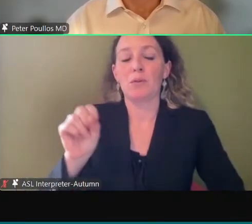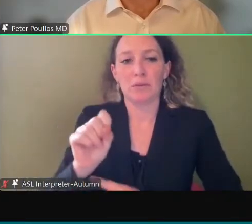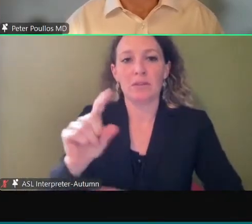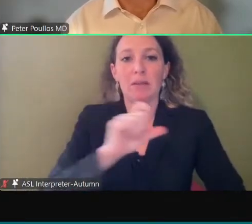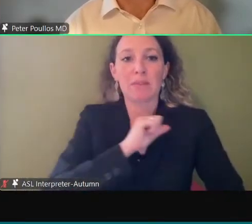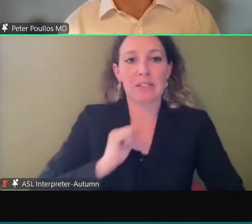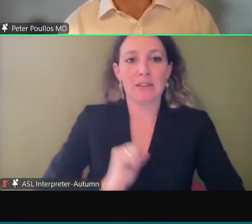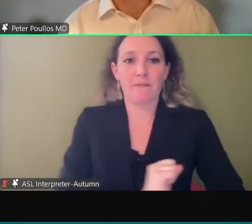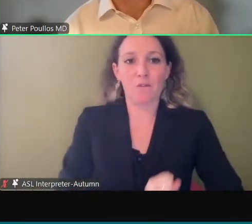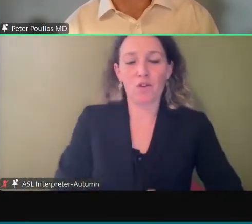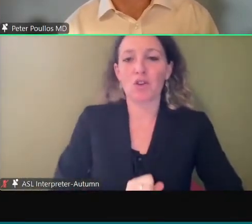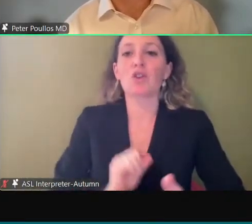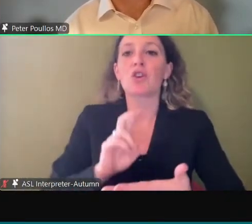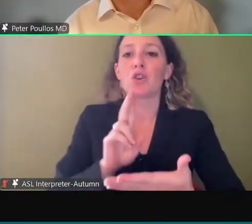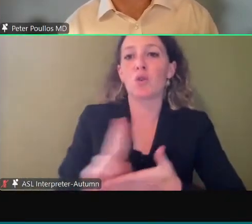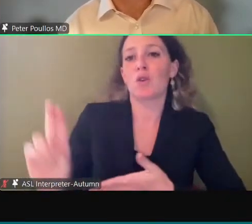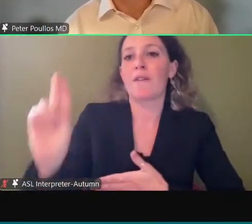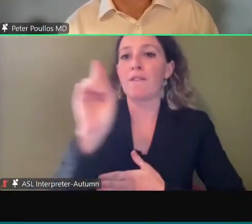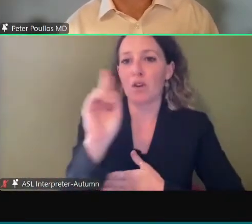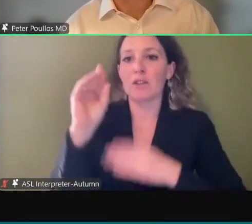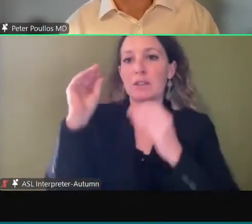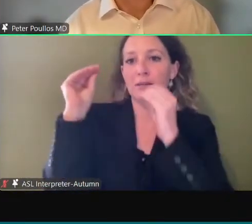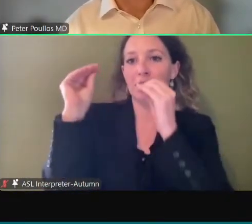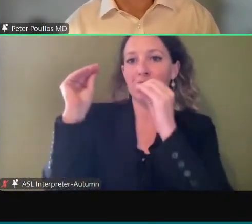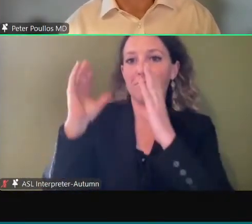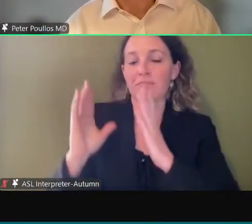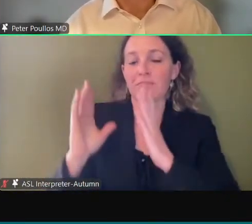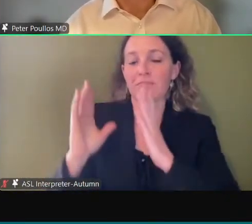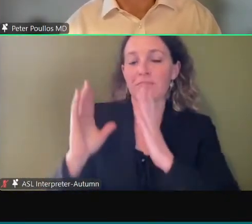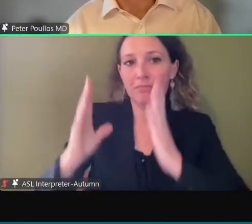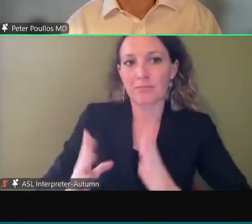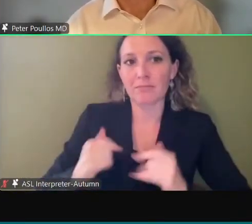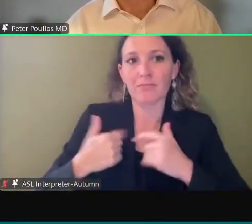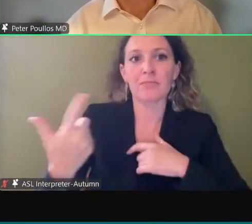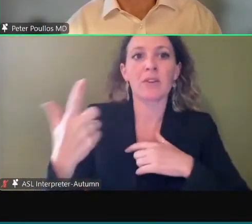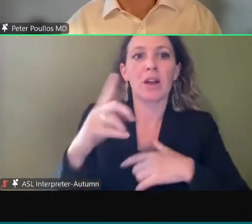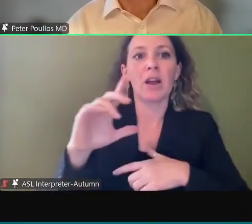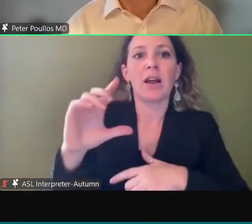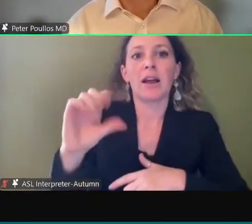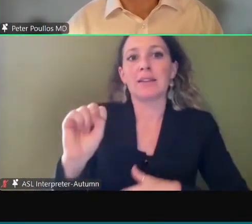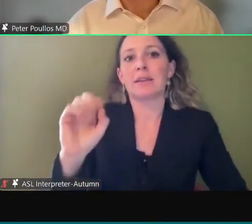and I am founder and co-chair of SMADIE. I'm a middle-aged white man with brown hair